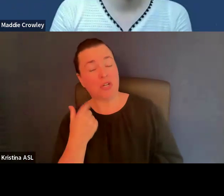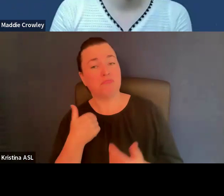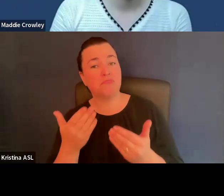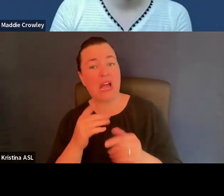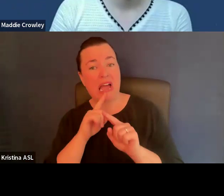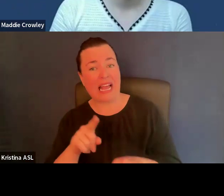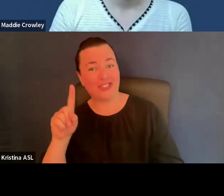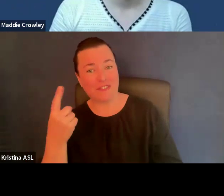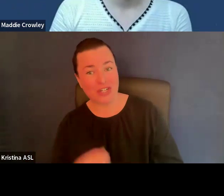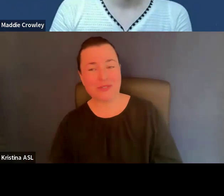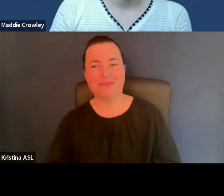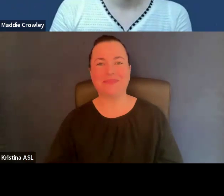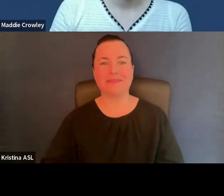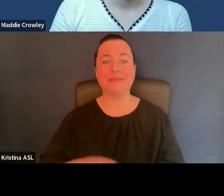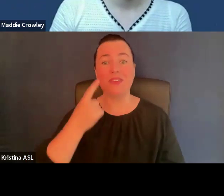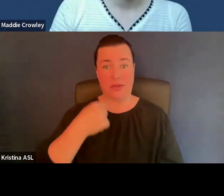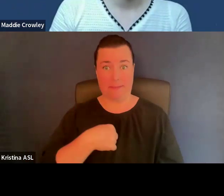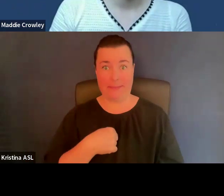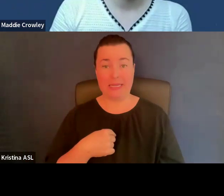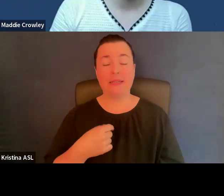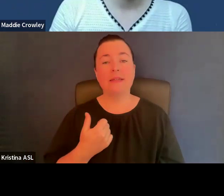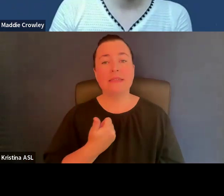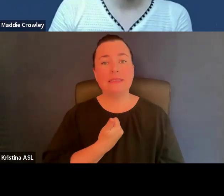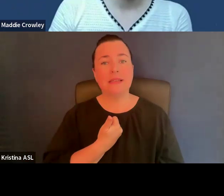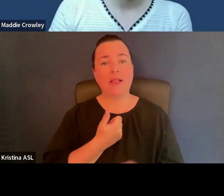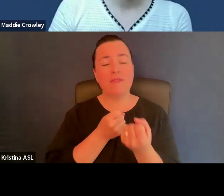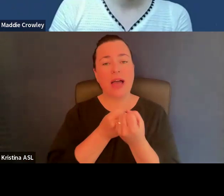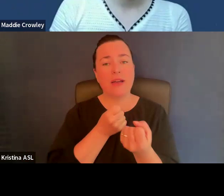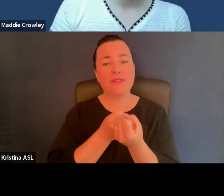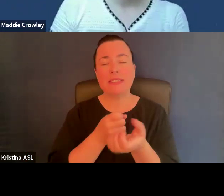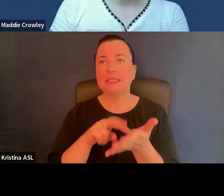For me, self-advocacy is about speaking up for yourself,